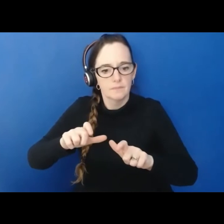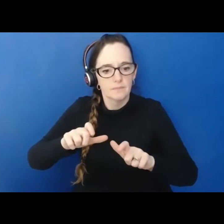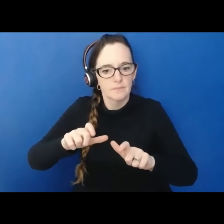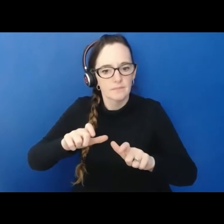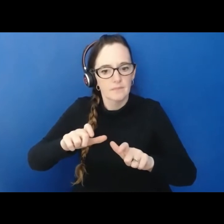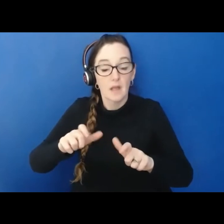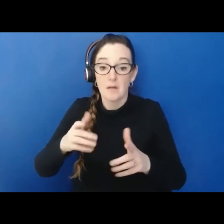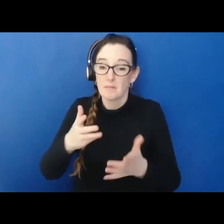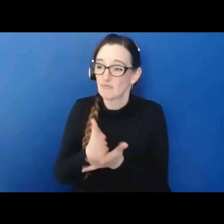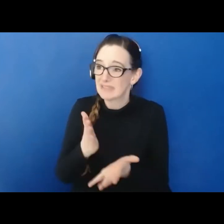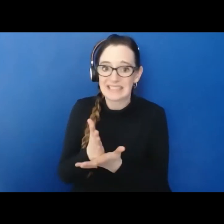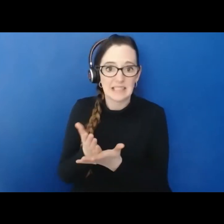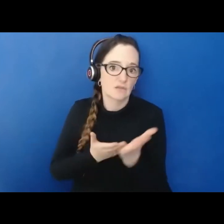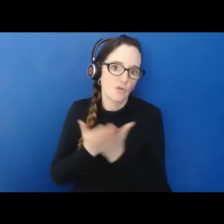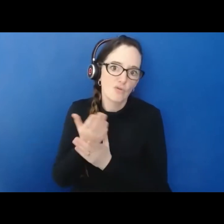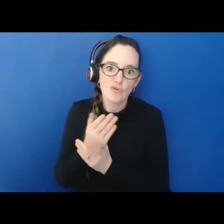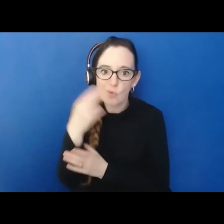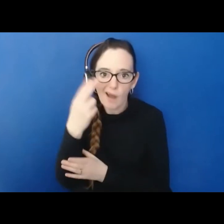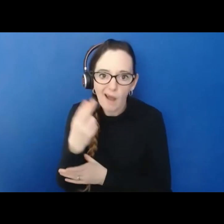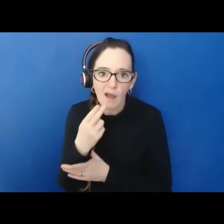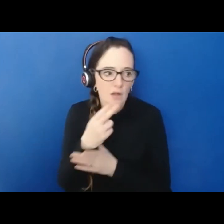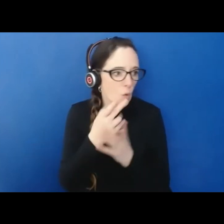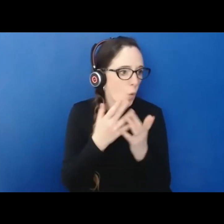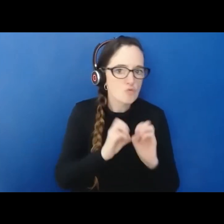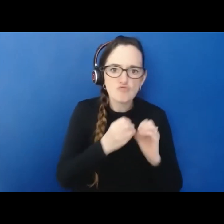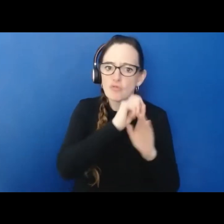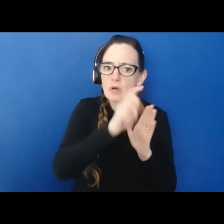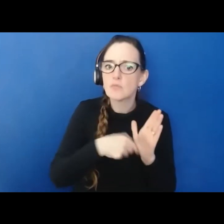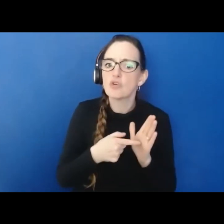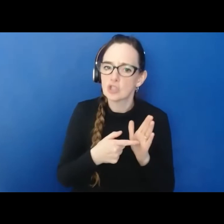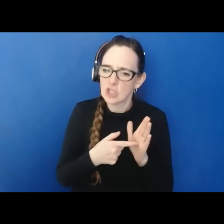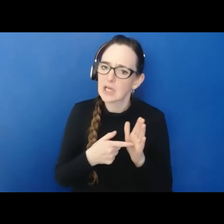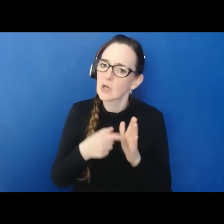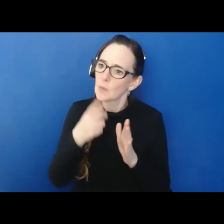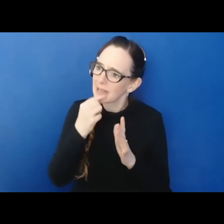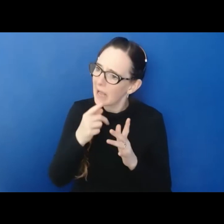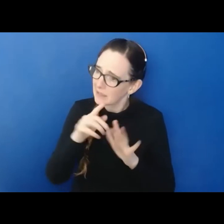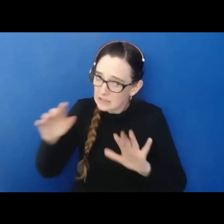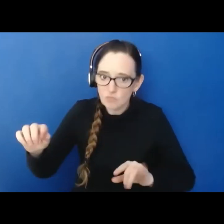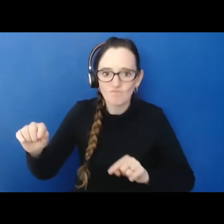that or through the creative project of art we can transform and challenge over the world.